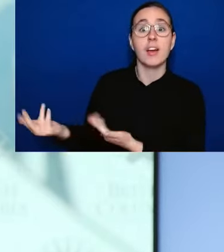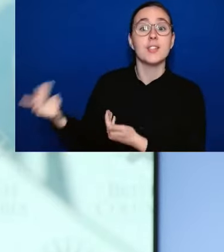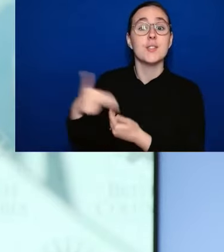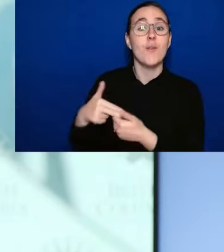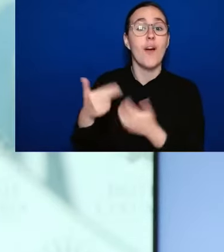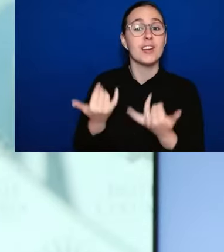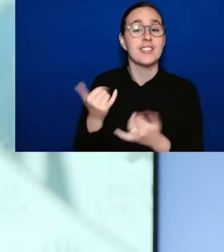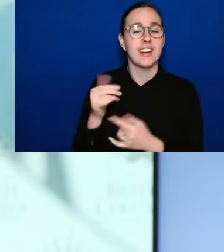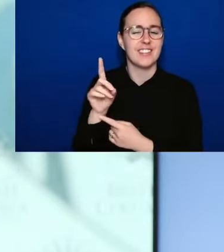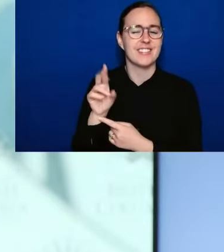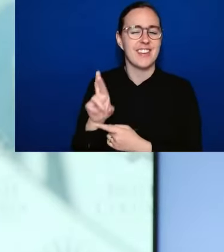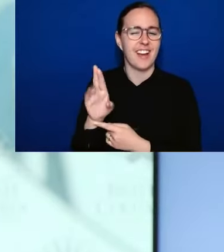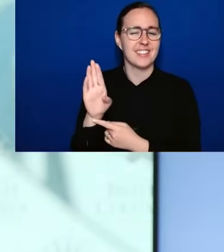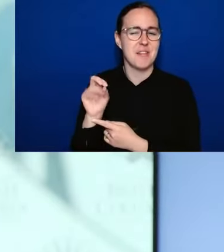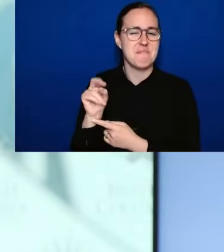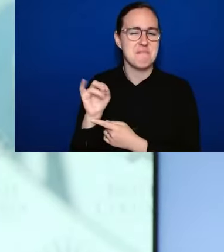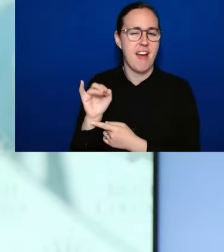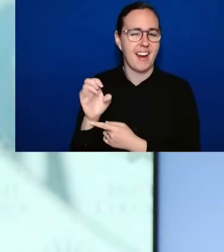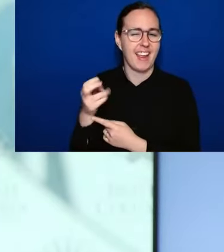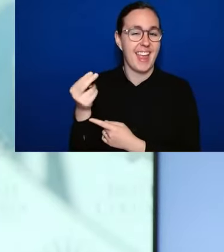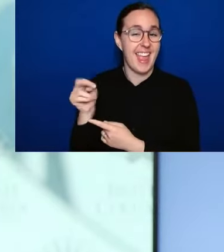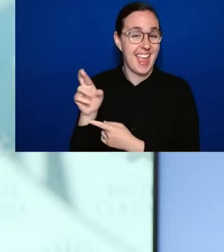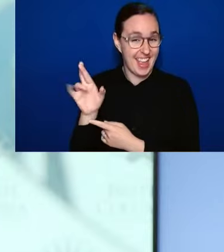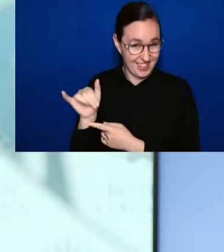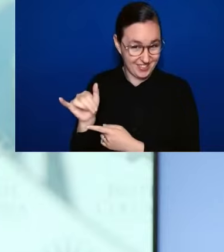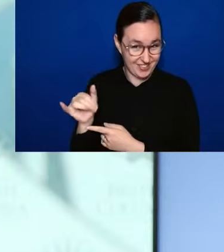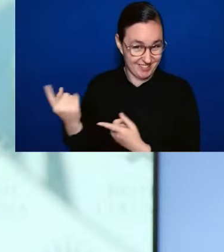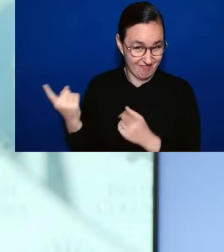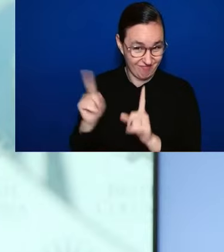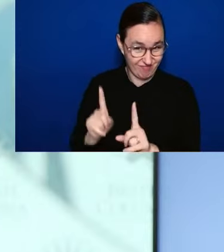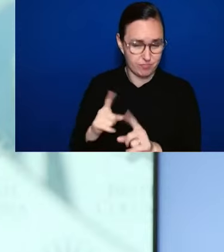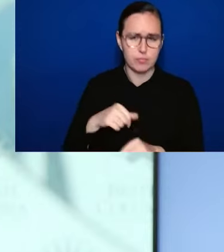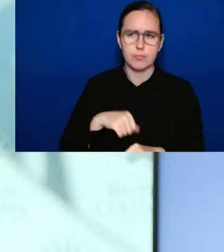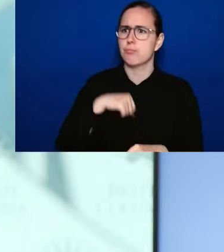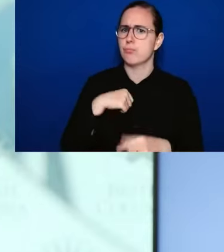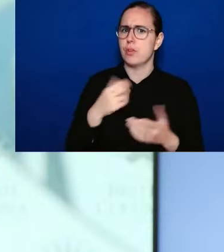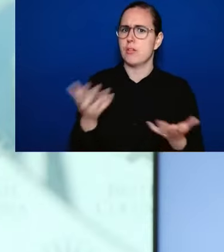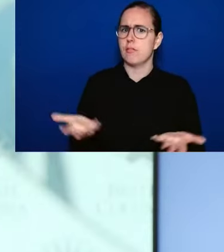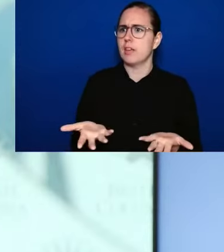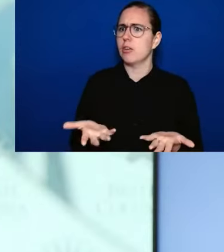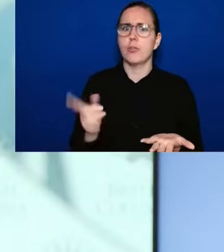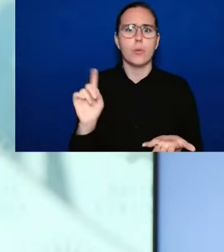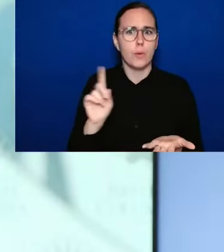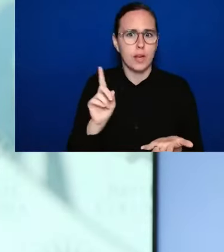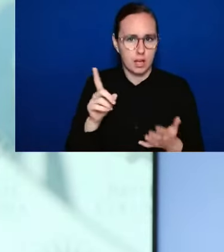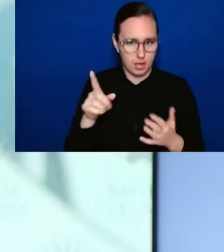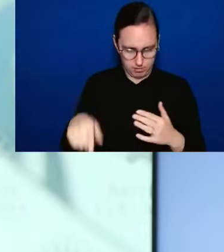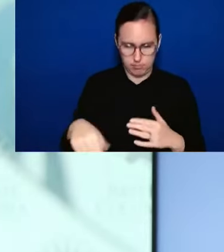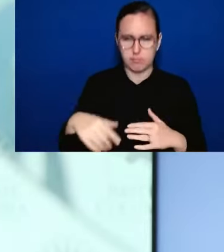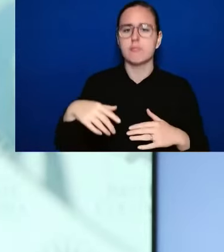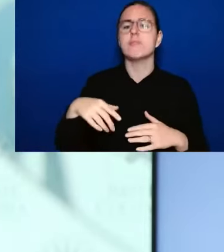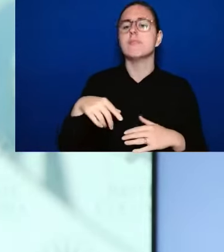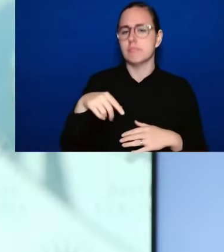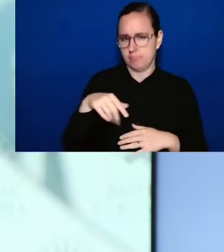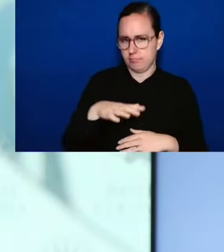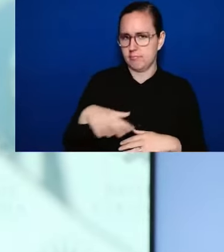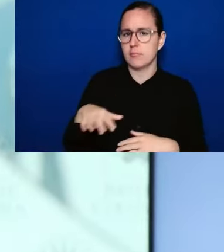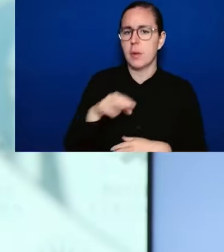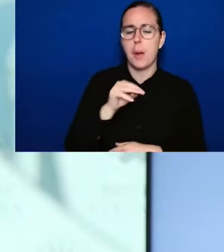on the territory of the Musqueam Squamish of the slower to first